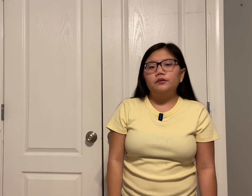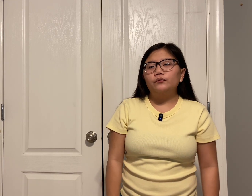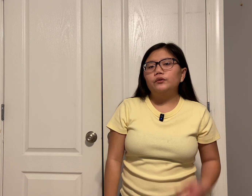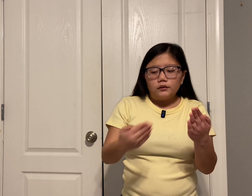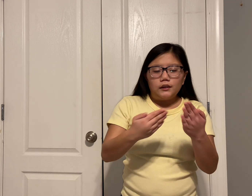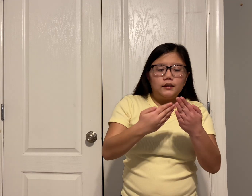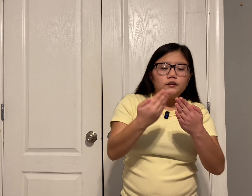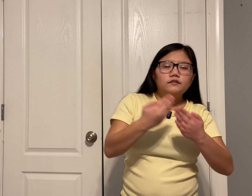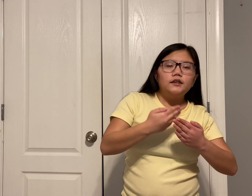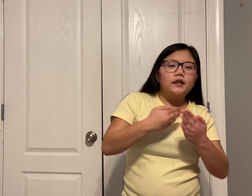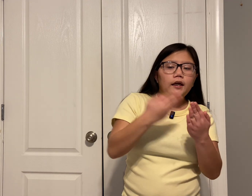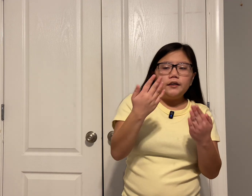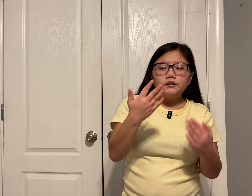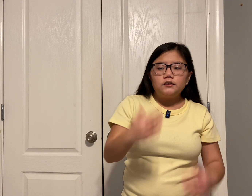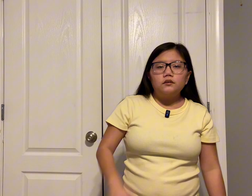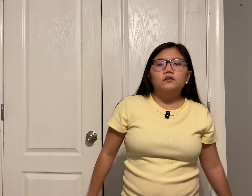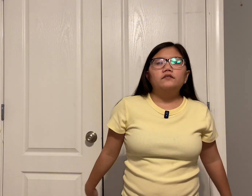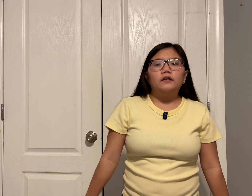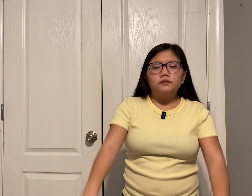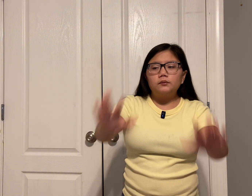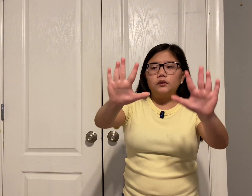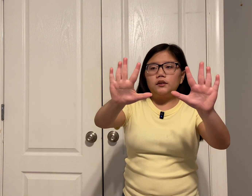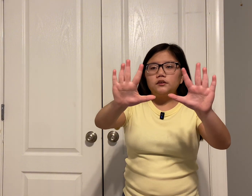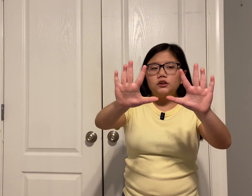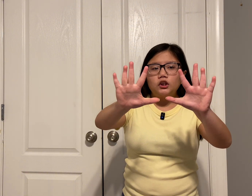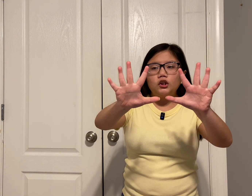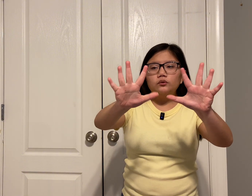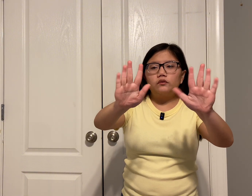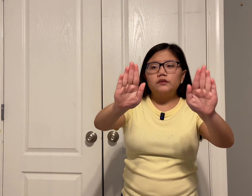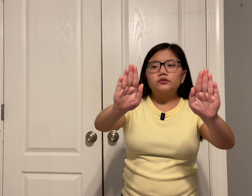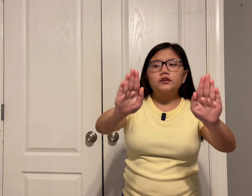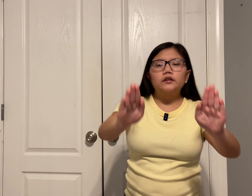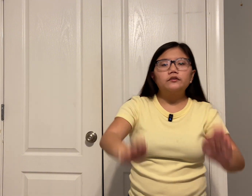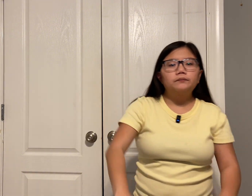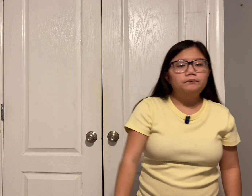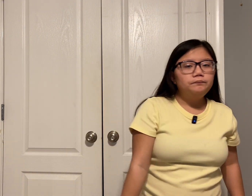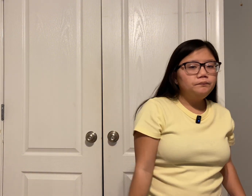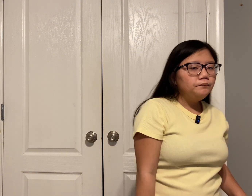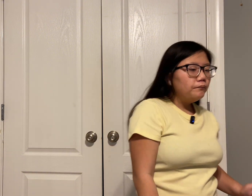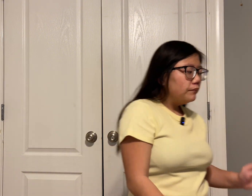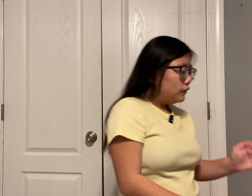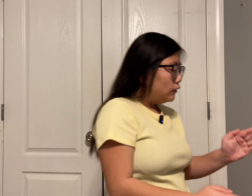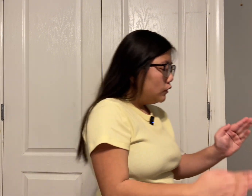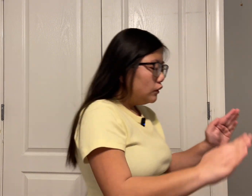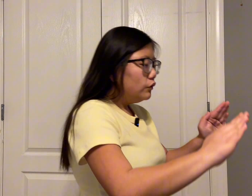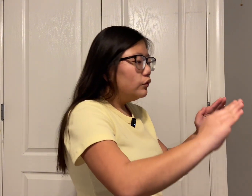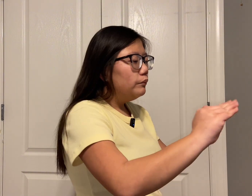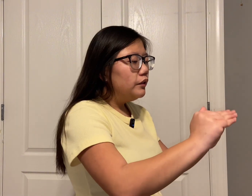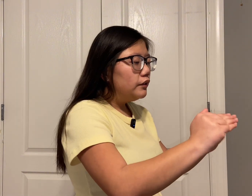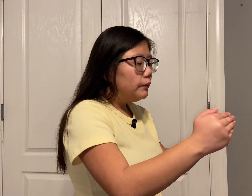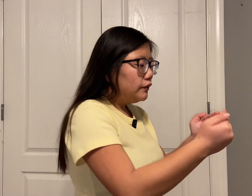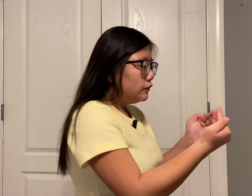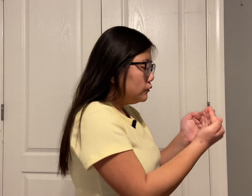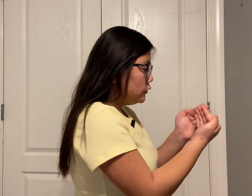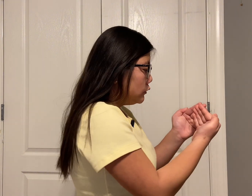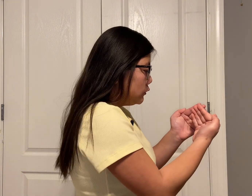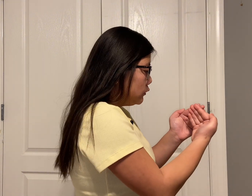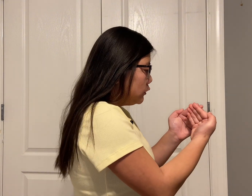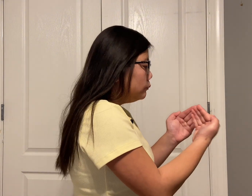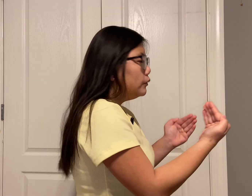Kind of like hands, five on both hands and close all fingers together. And then you're gonna bend at the back knuckles.